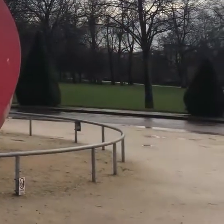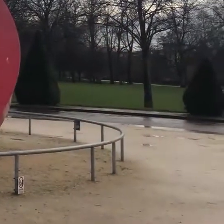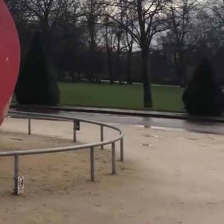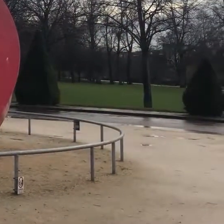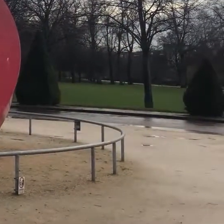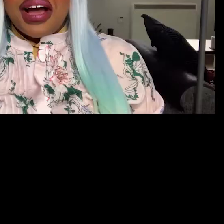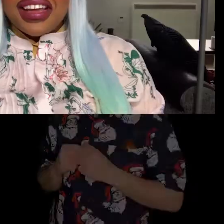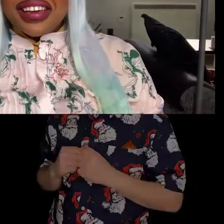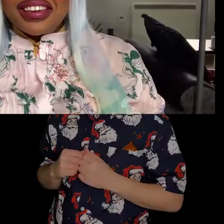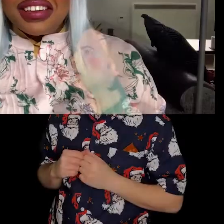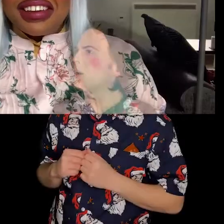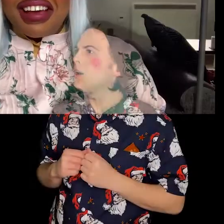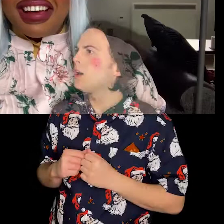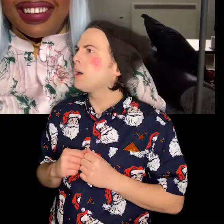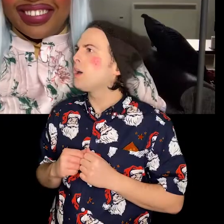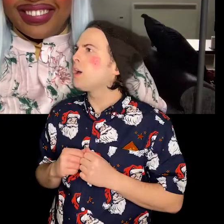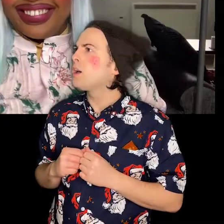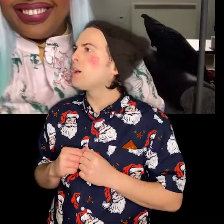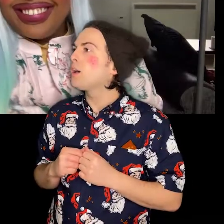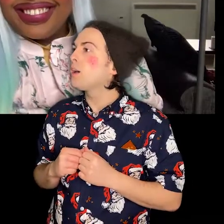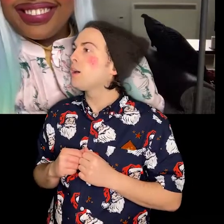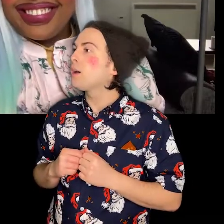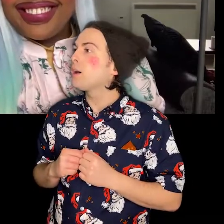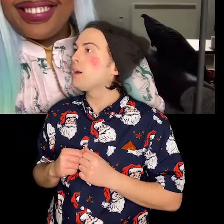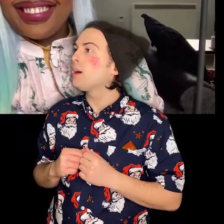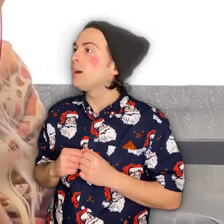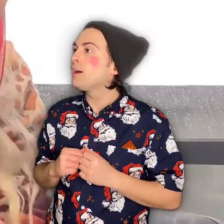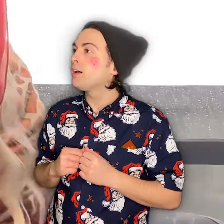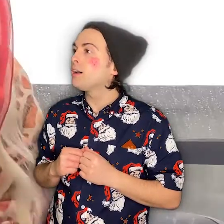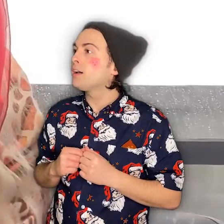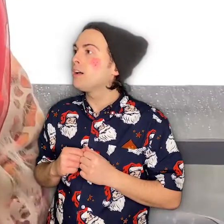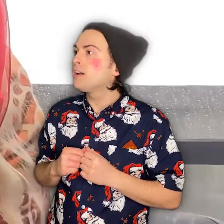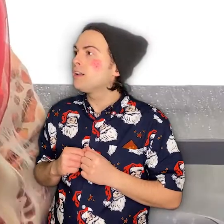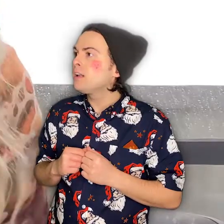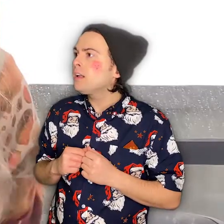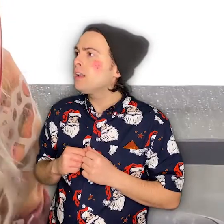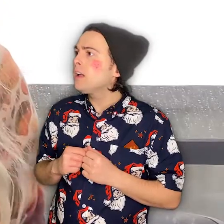Cindy – Hiya Carina Carina – Hiya Cindy, just a quick one, was